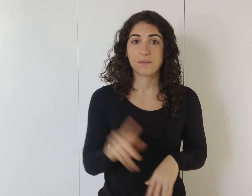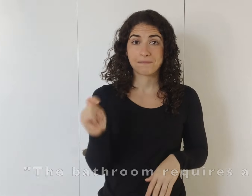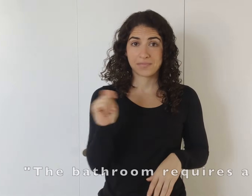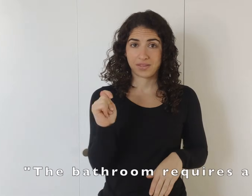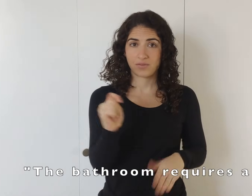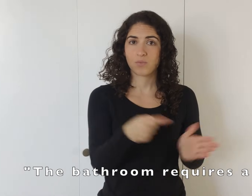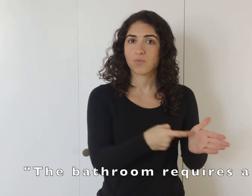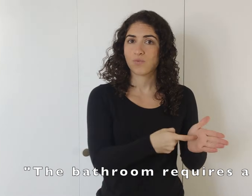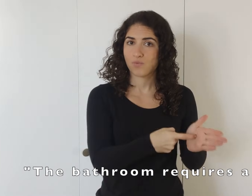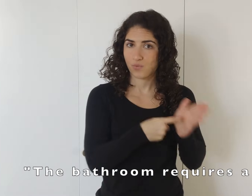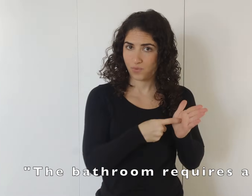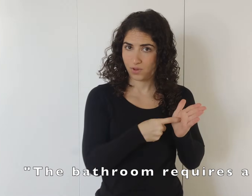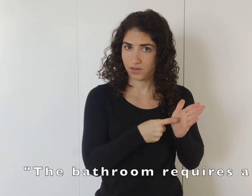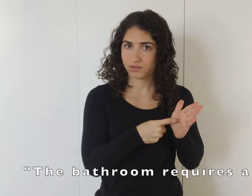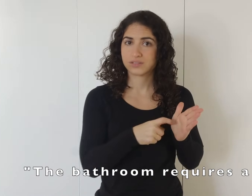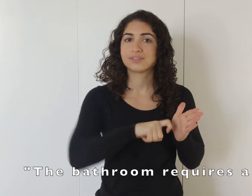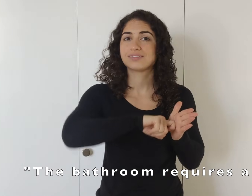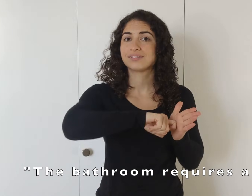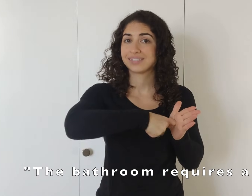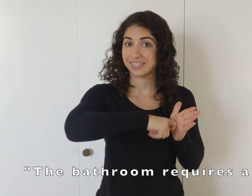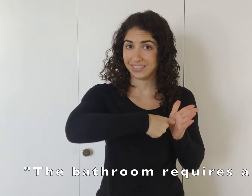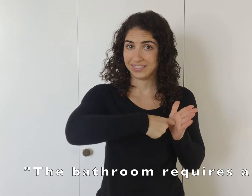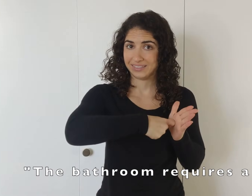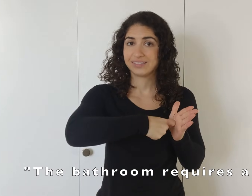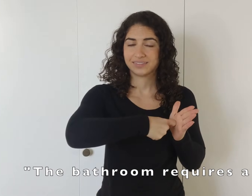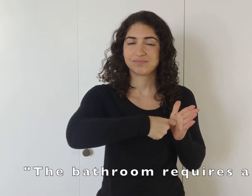BATHROOM REQUIRES (a) KEY.